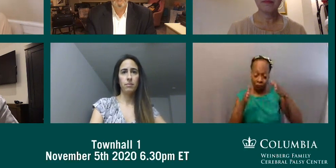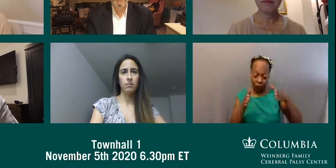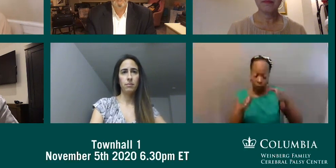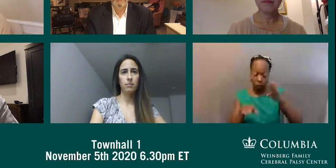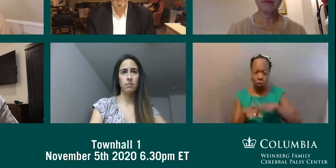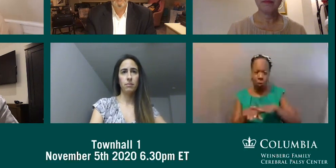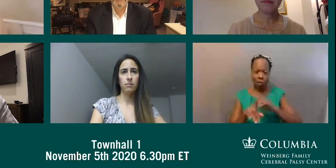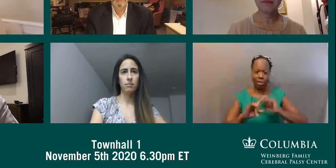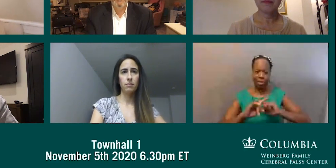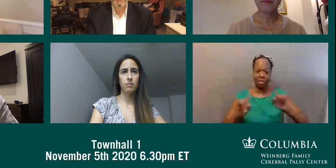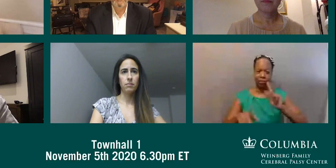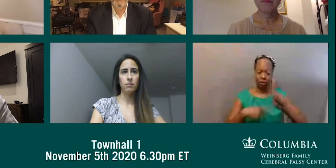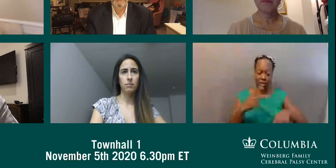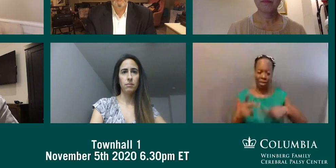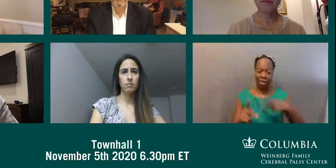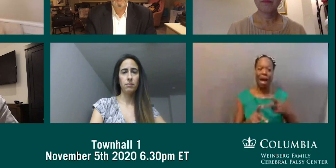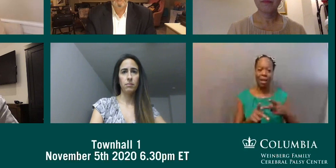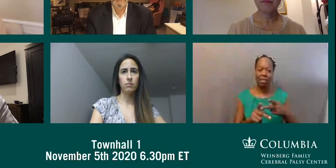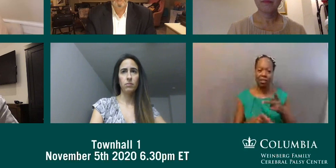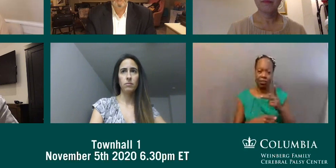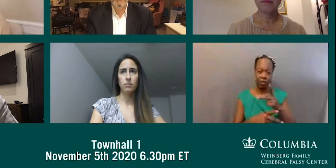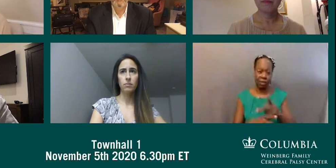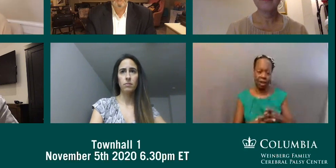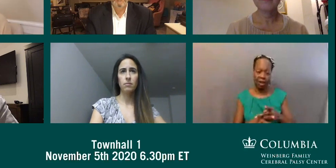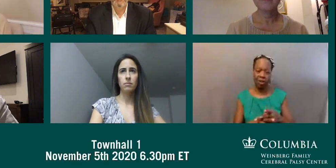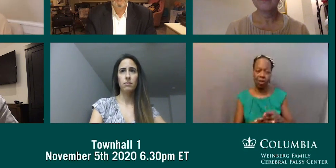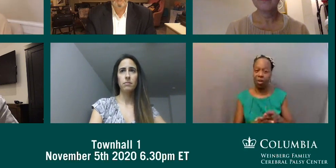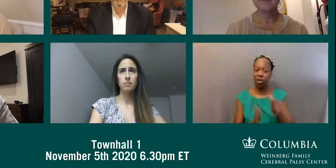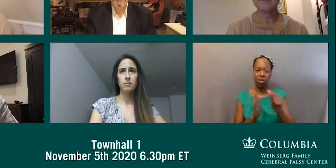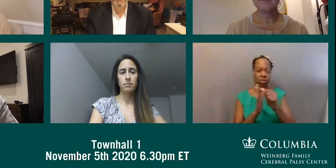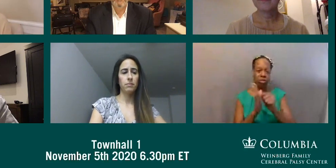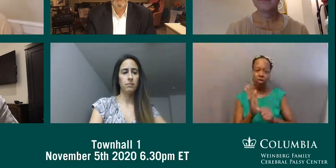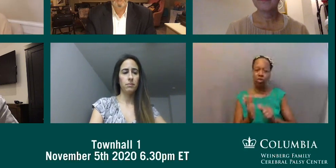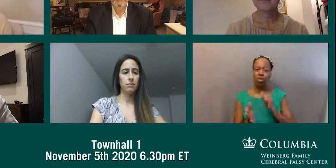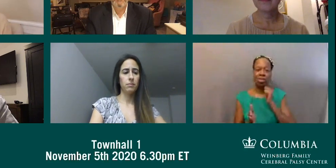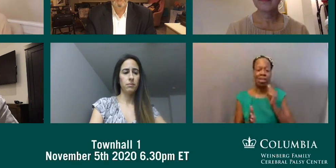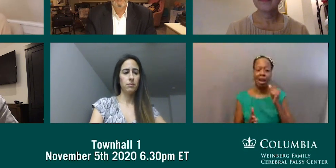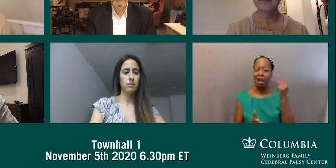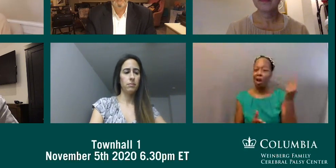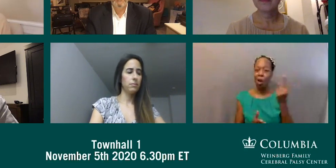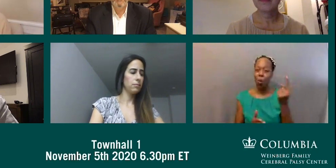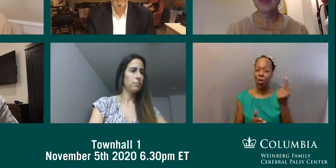surgery, isn't always gonna be the answer as well. And Dr. Kim, I'd really like to talk to you about some of the nonoperative options.